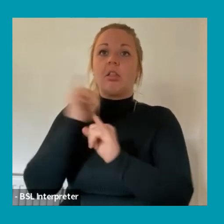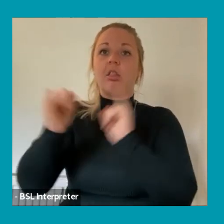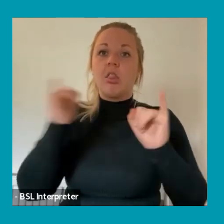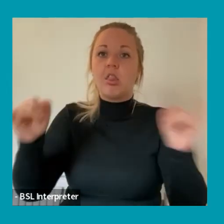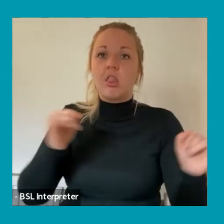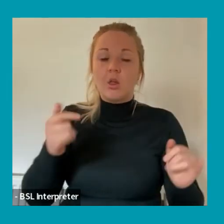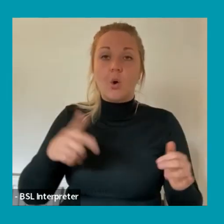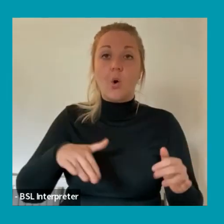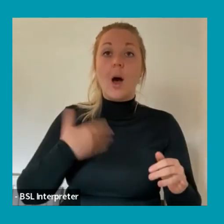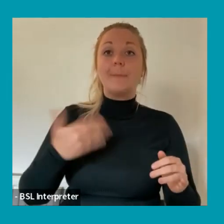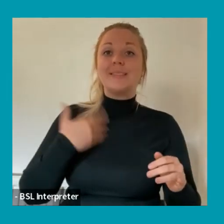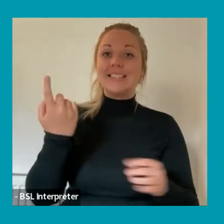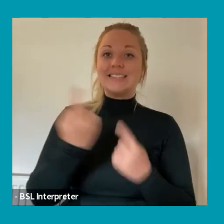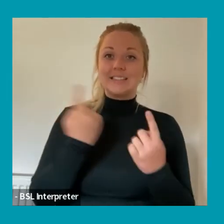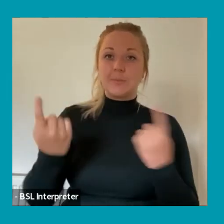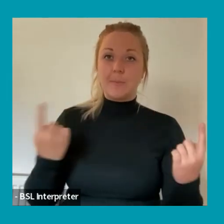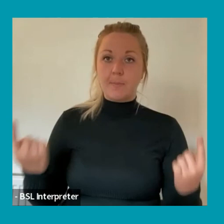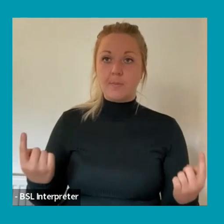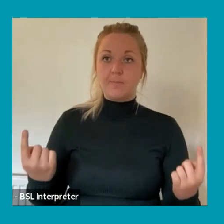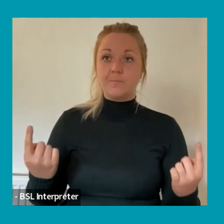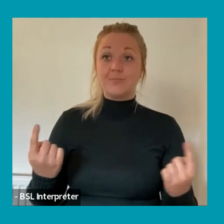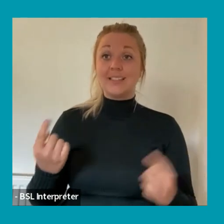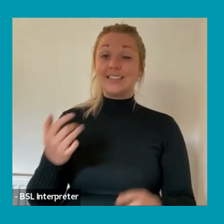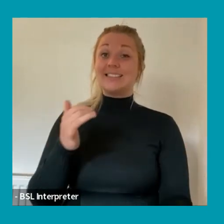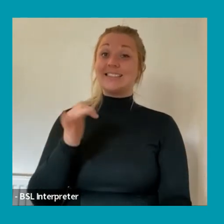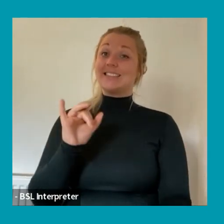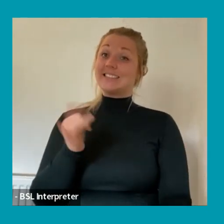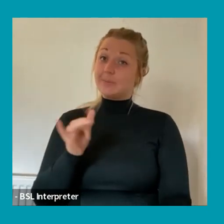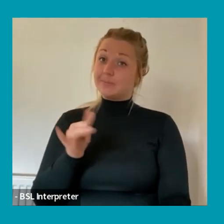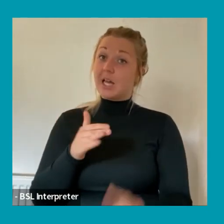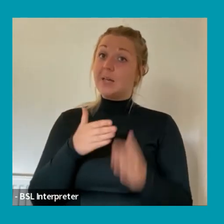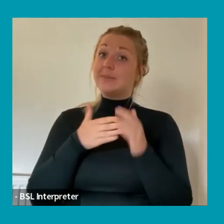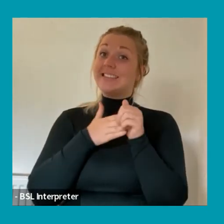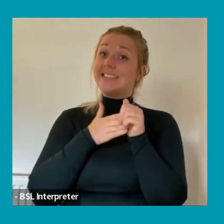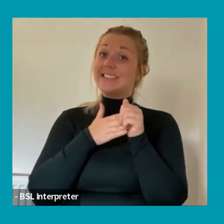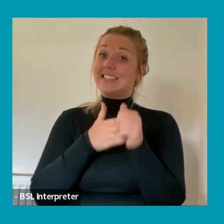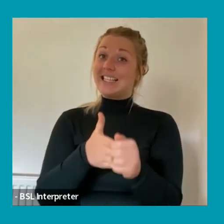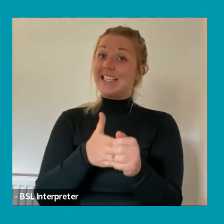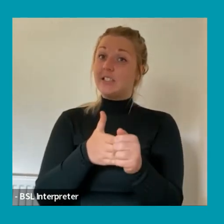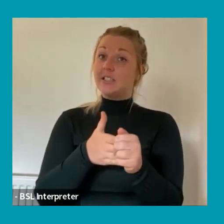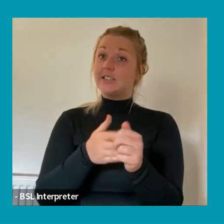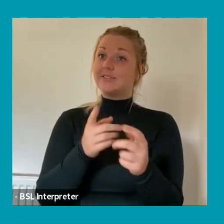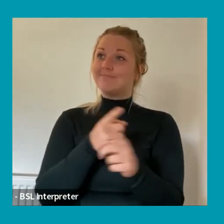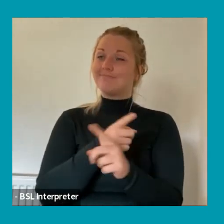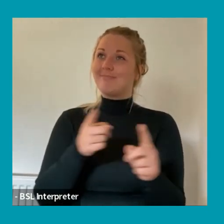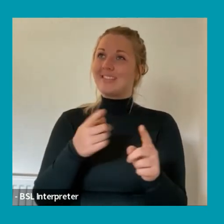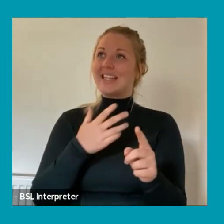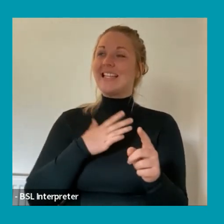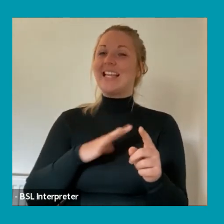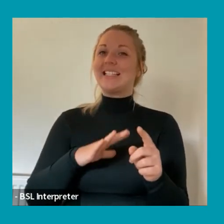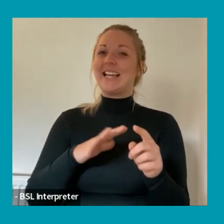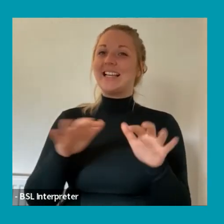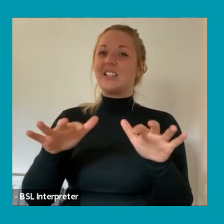And actually sometimes it is leaders need to be able to fall, if that's the right word that frozen middle, so